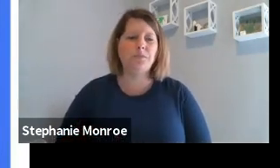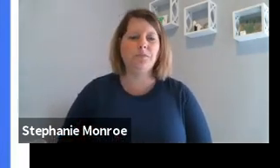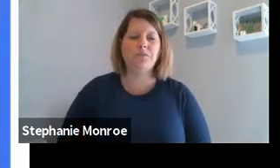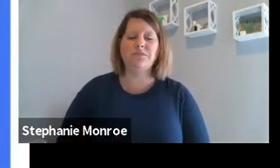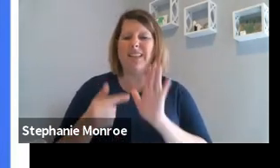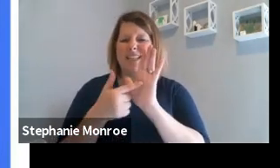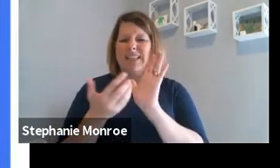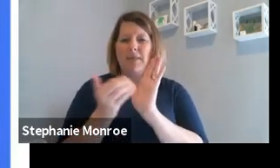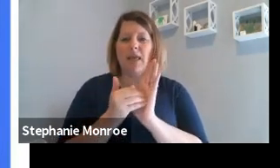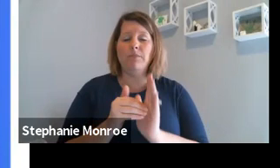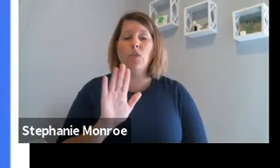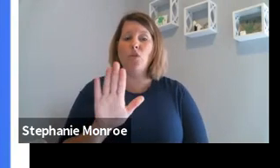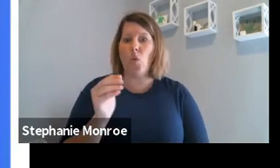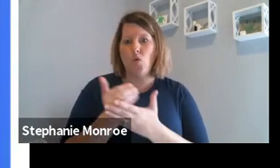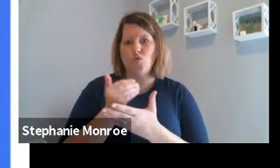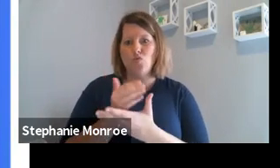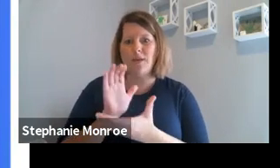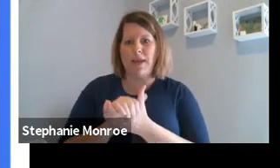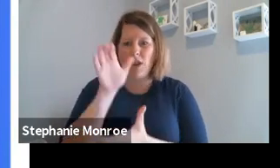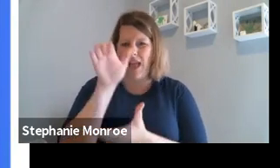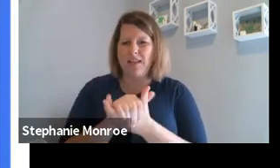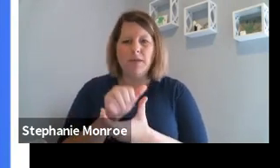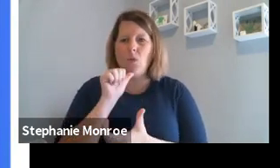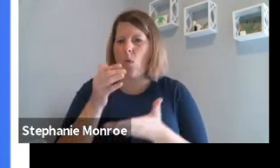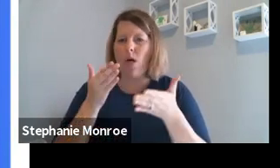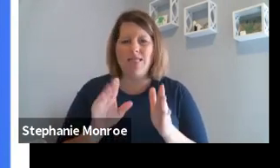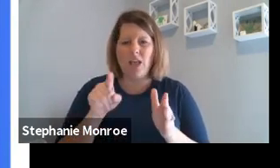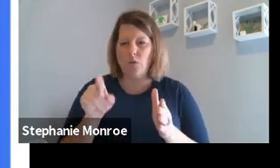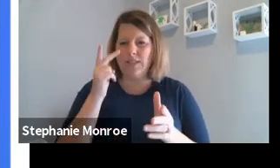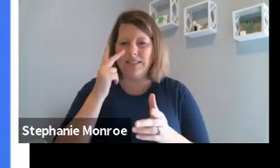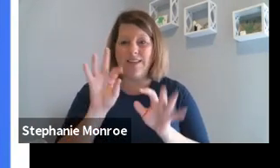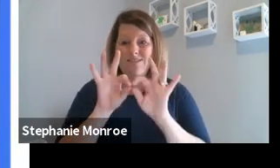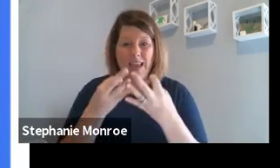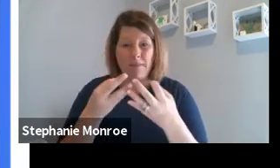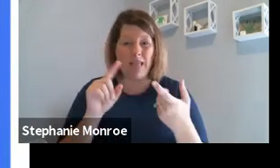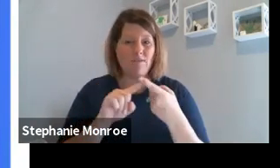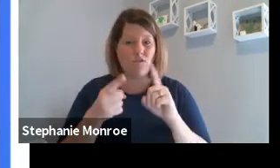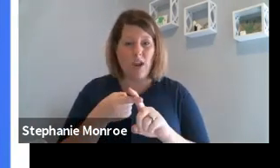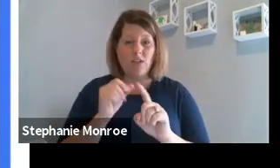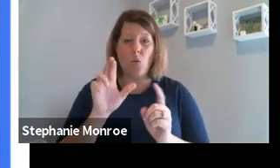Your newly wed husband doesn't allow you to see your family, friends or doctor alone.